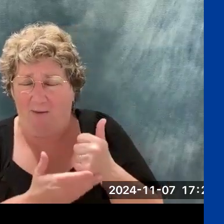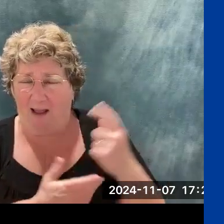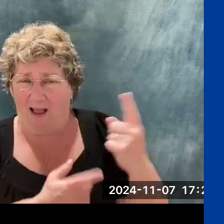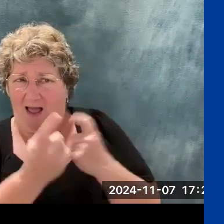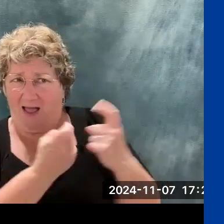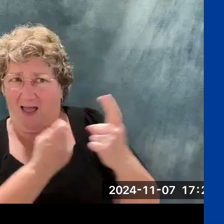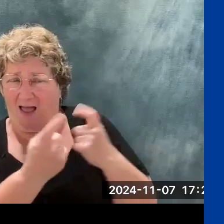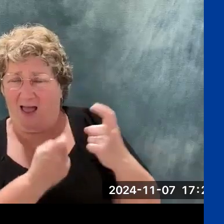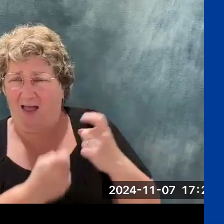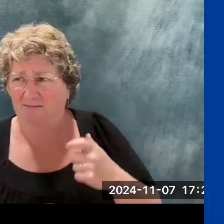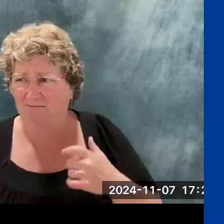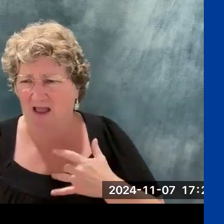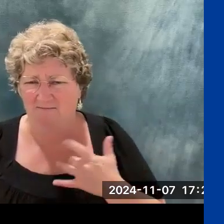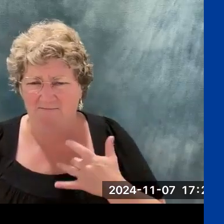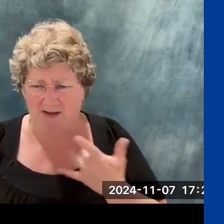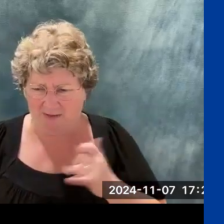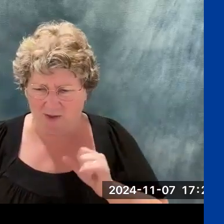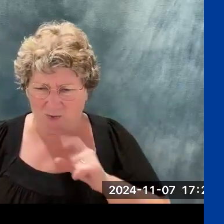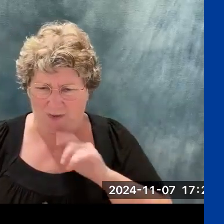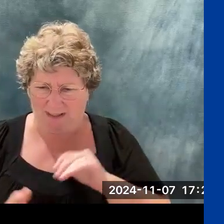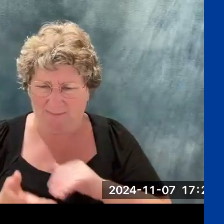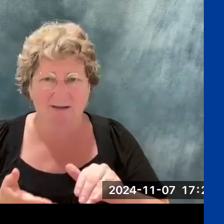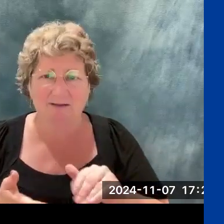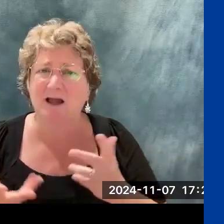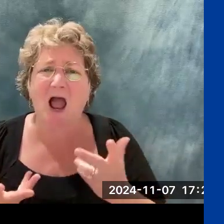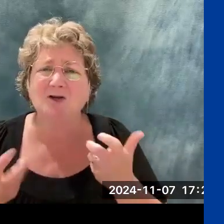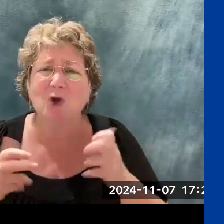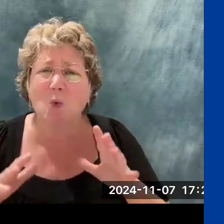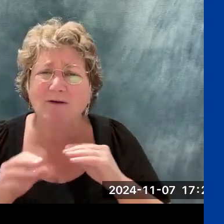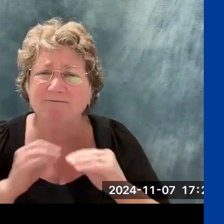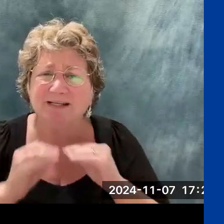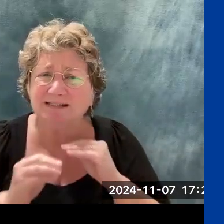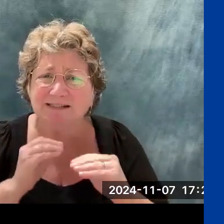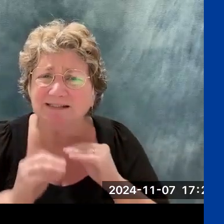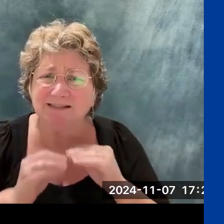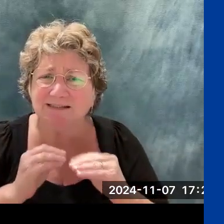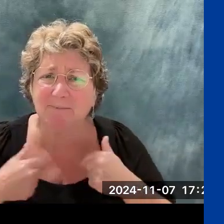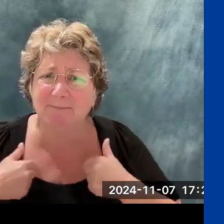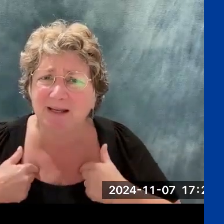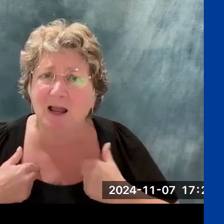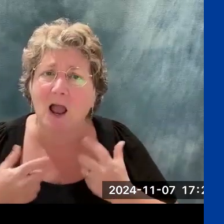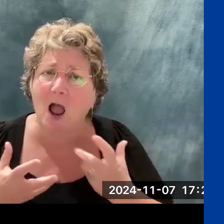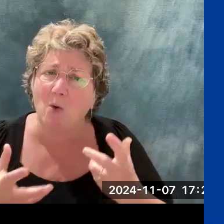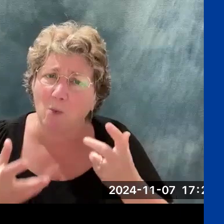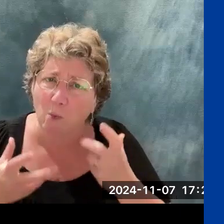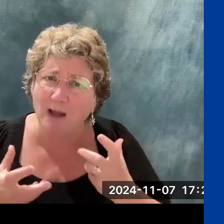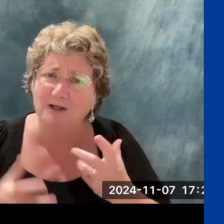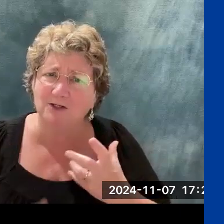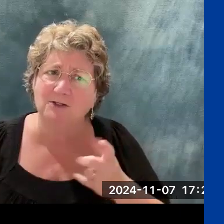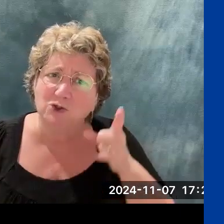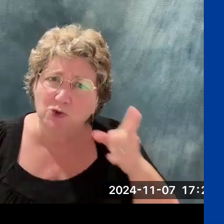necessarily need things to be fixed right away. They just want to be able to share and feel in the moment with somebody.